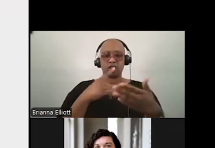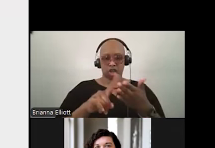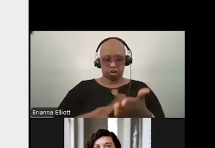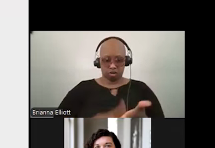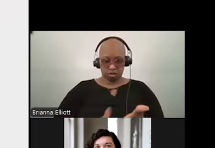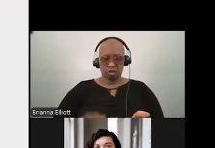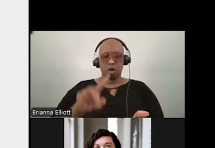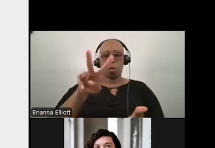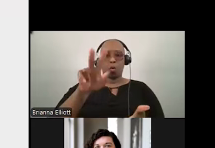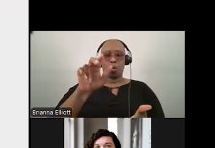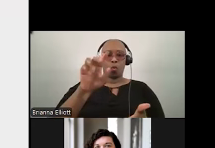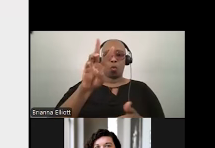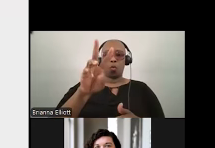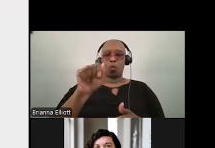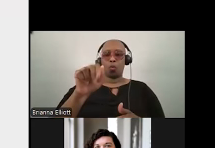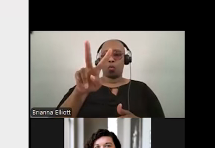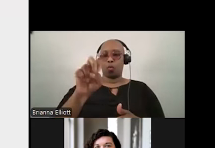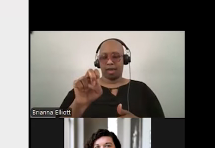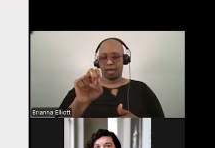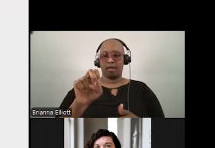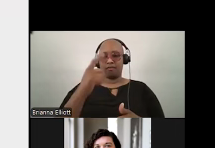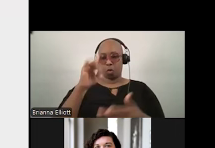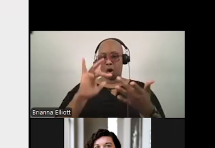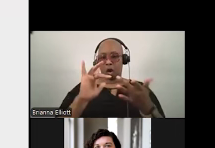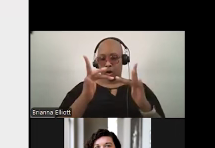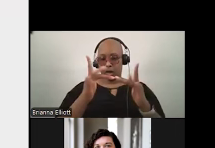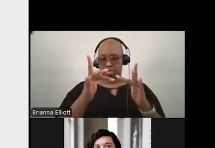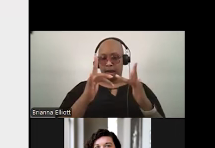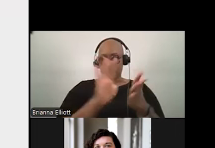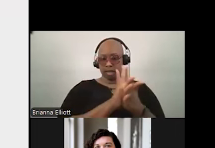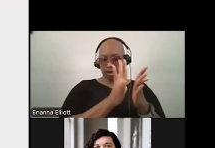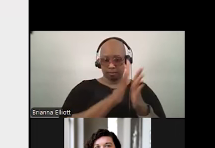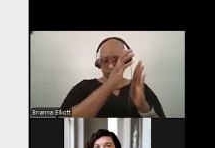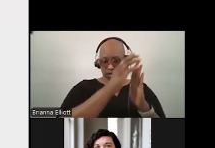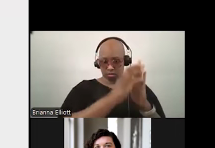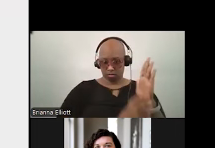And then if you are on Windows, there is a great free accessibility checker, the PDF accessibility